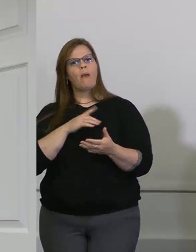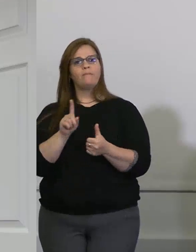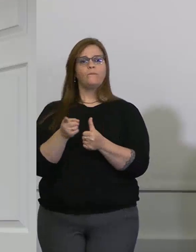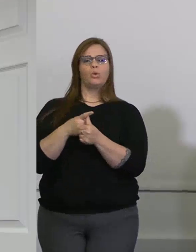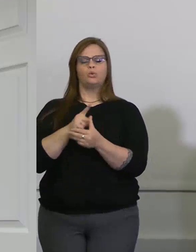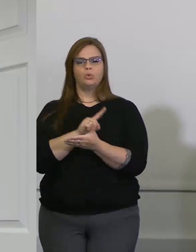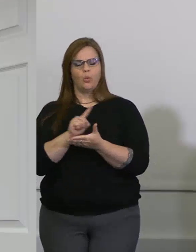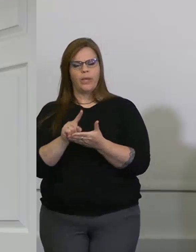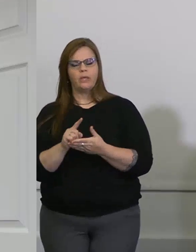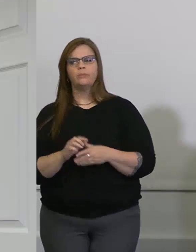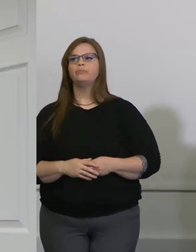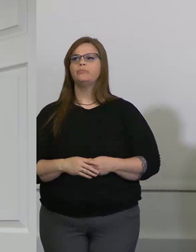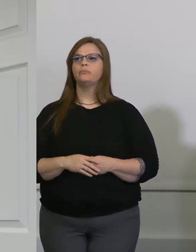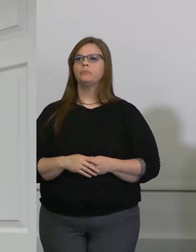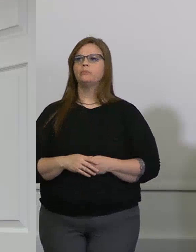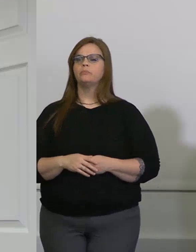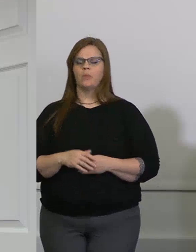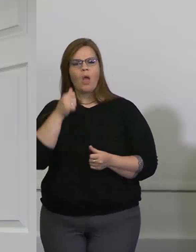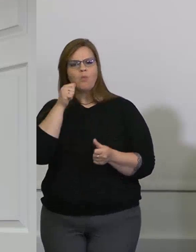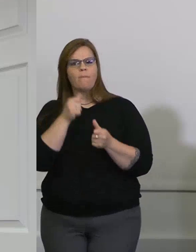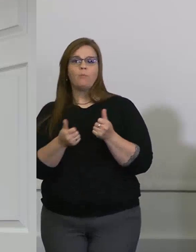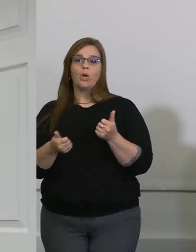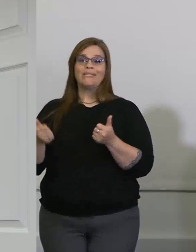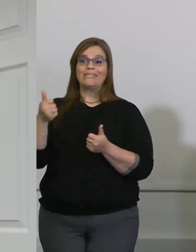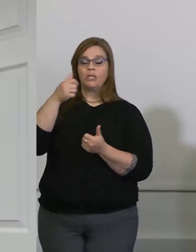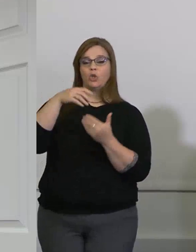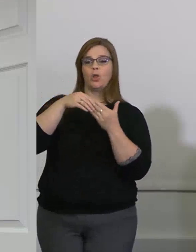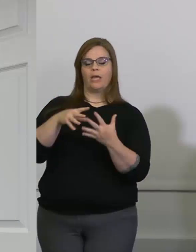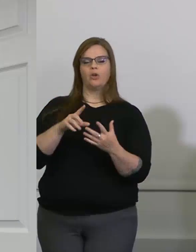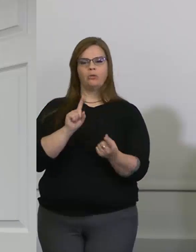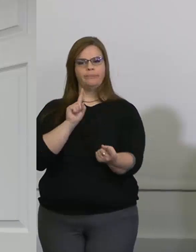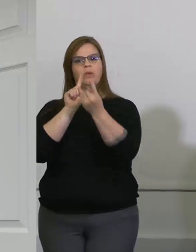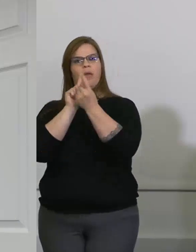leader coming to me going, I go, hey, I introduced myself and